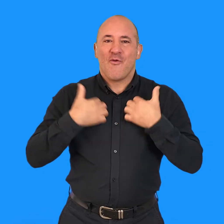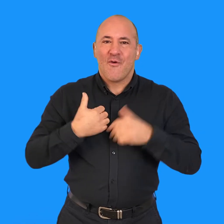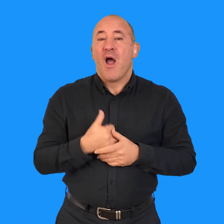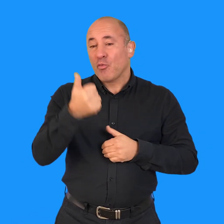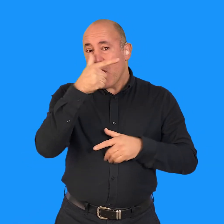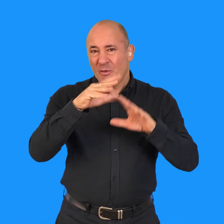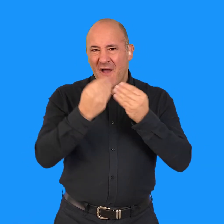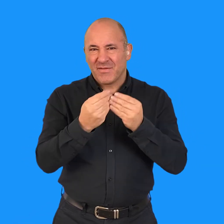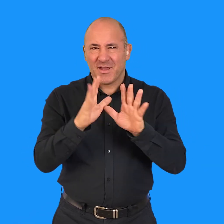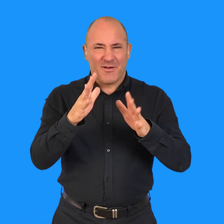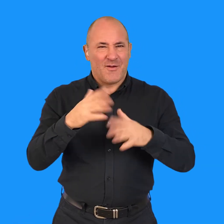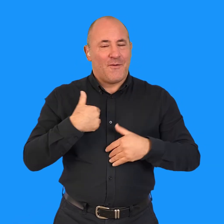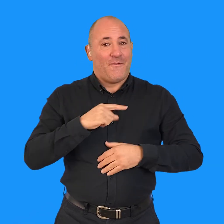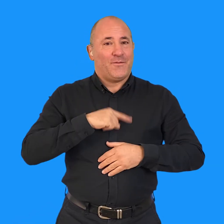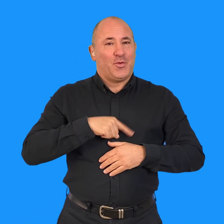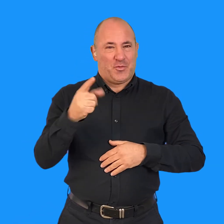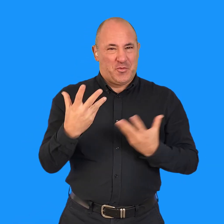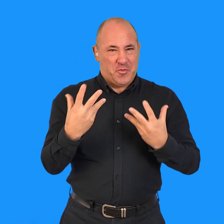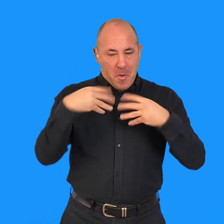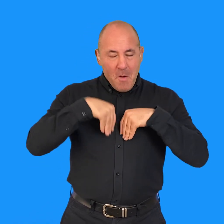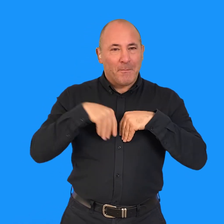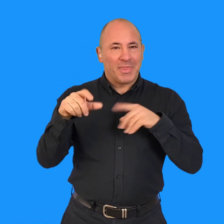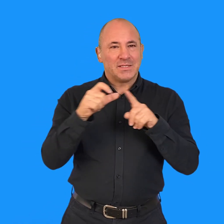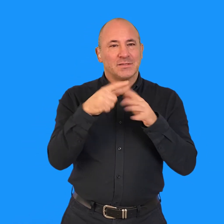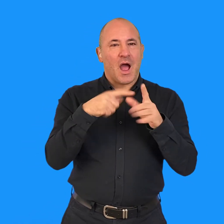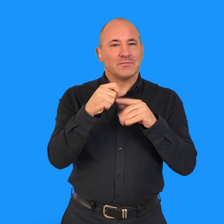and I'm really glad that you're embraced their at DaDaFest